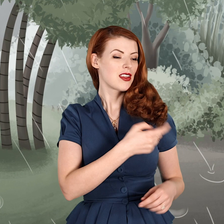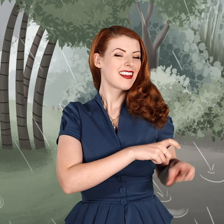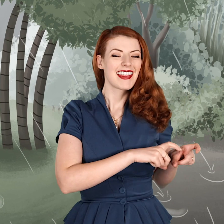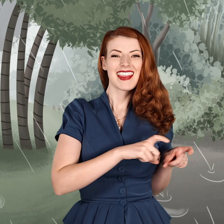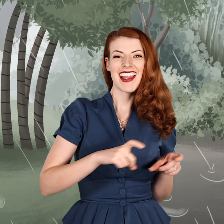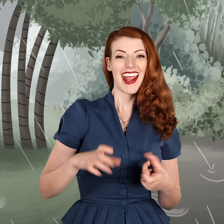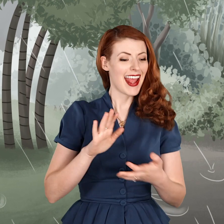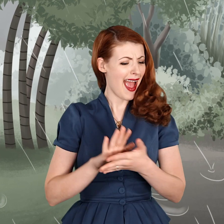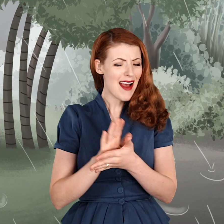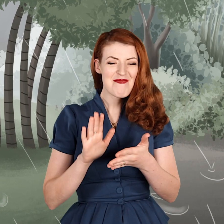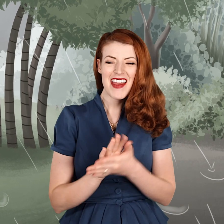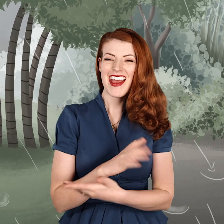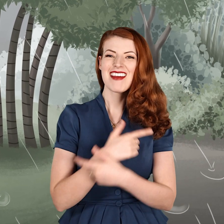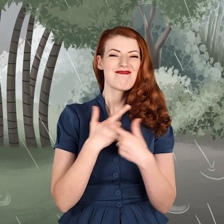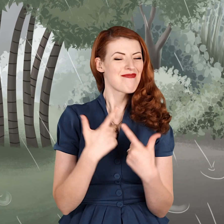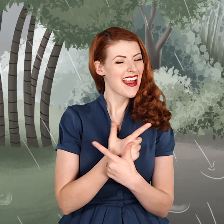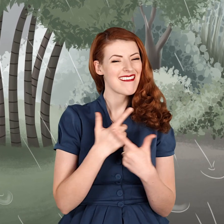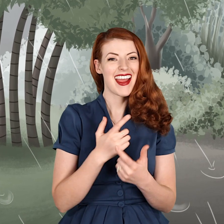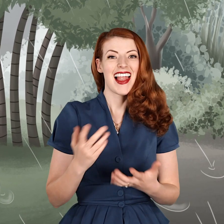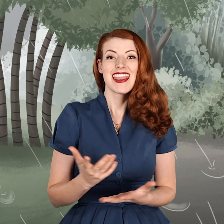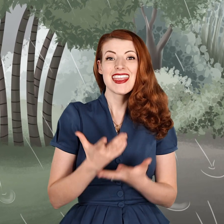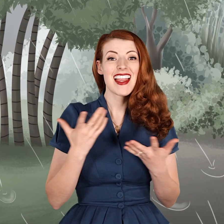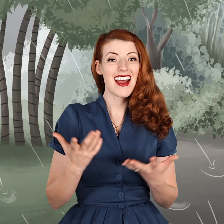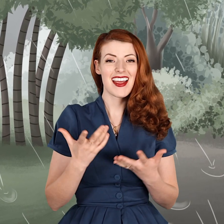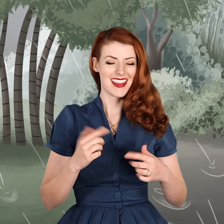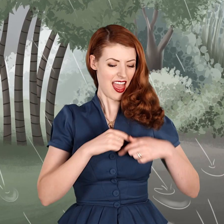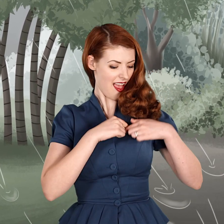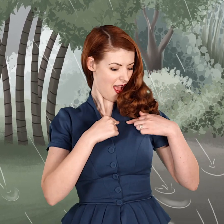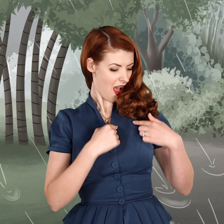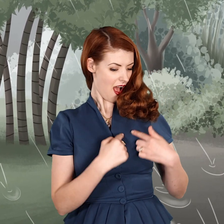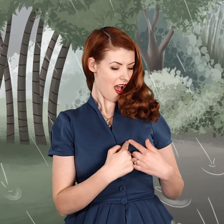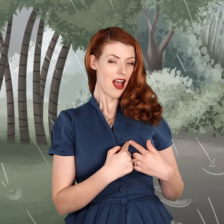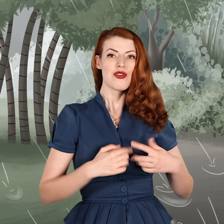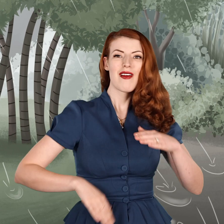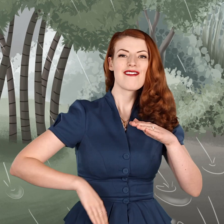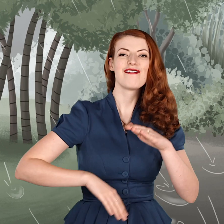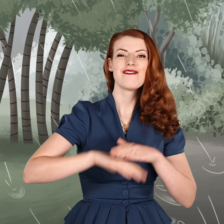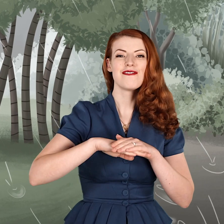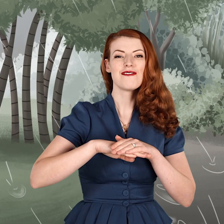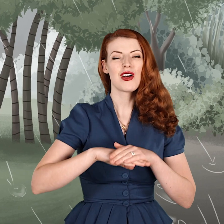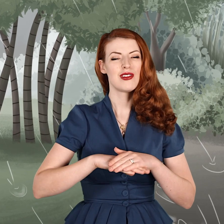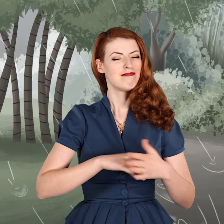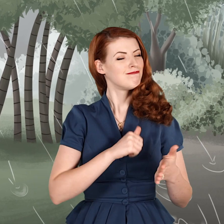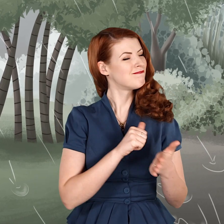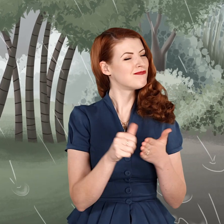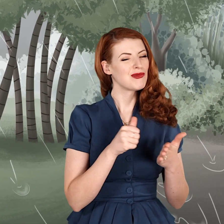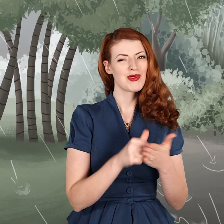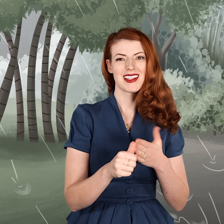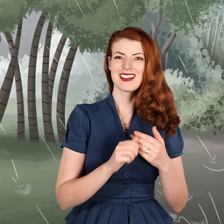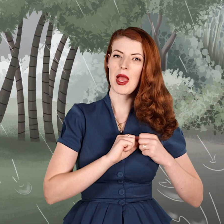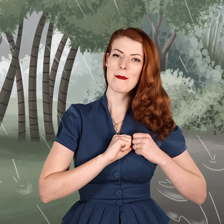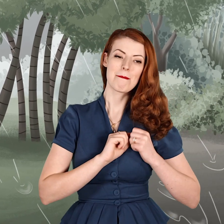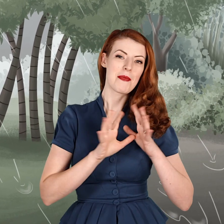But the boy remained happy and merry and light. And his heart was full, and always shined bright.